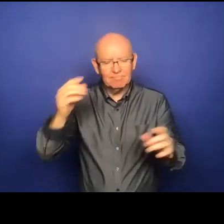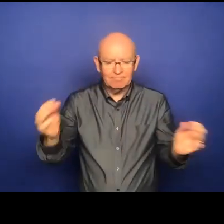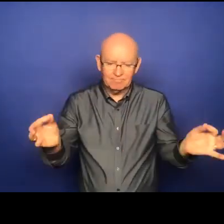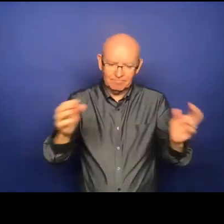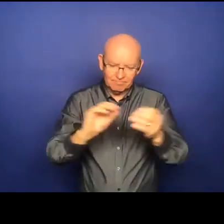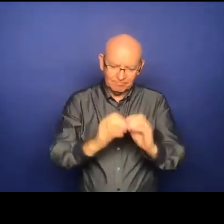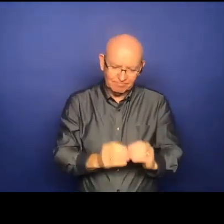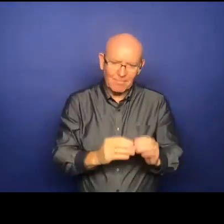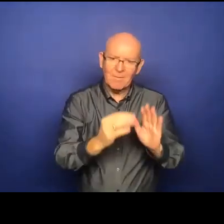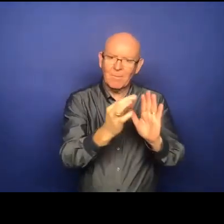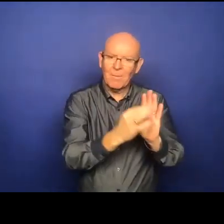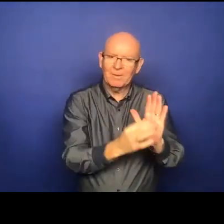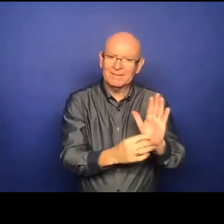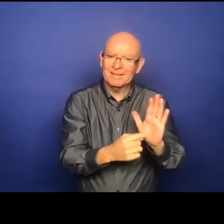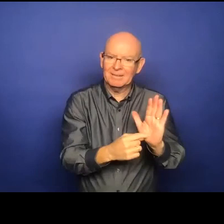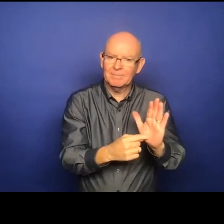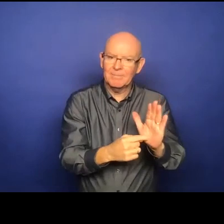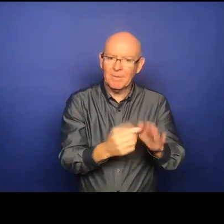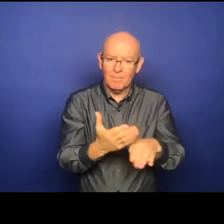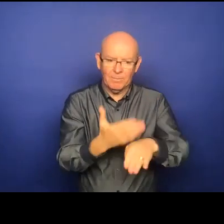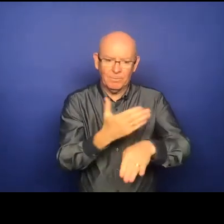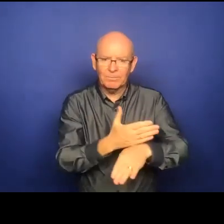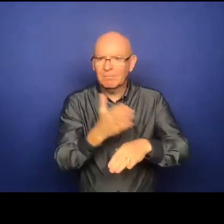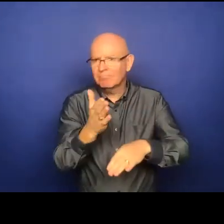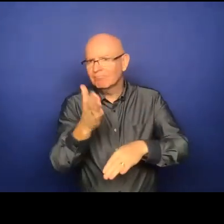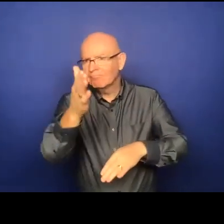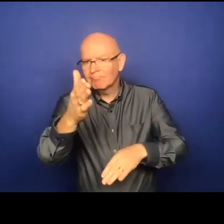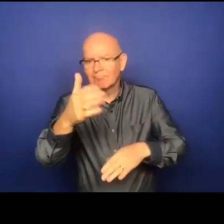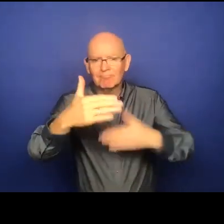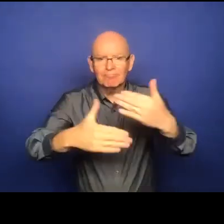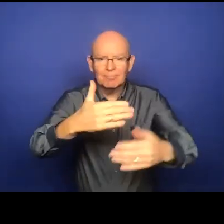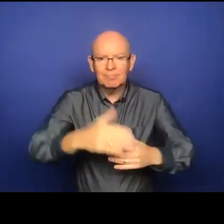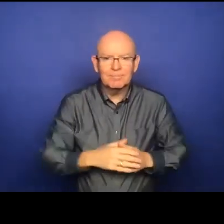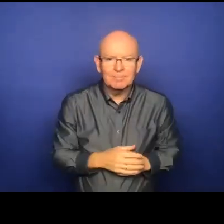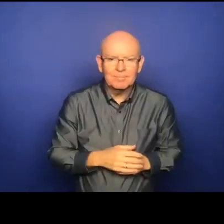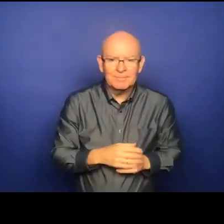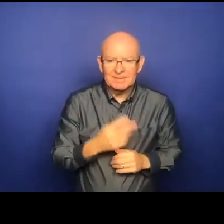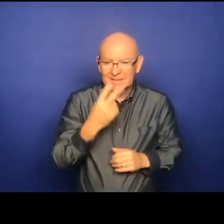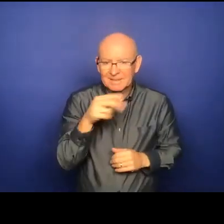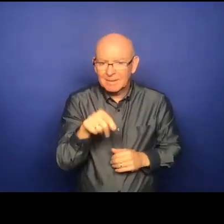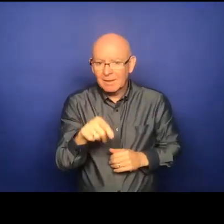and where that data is not being collected